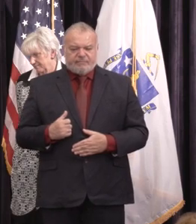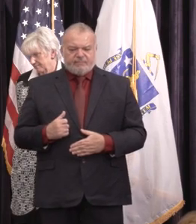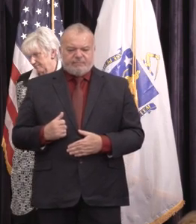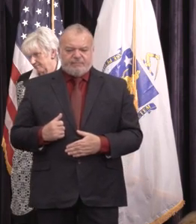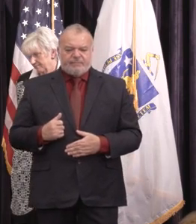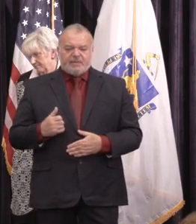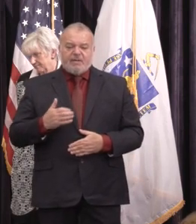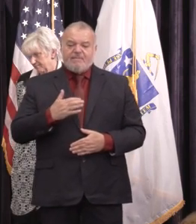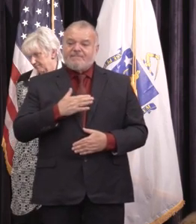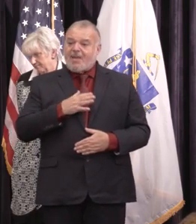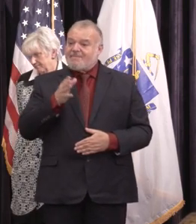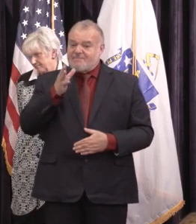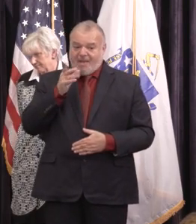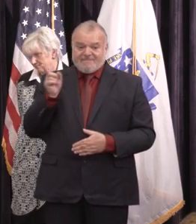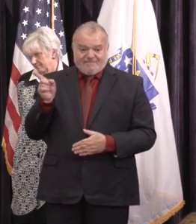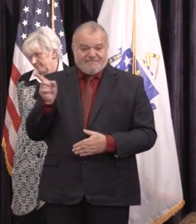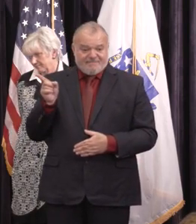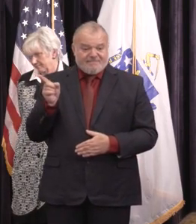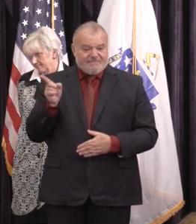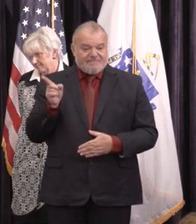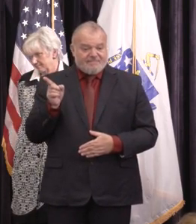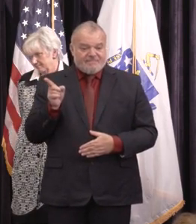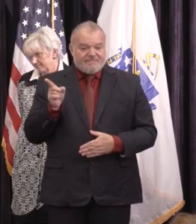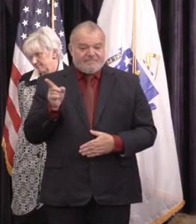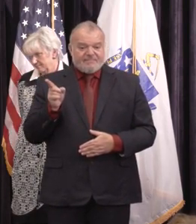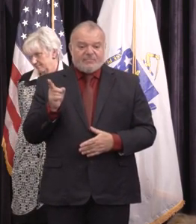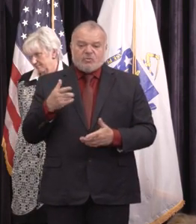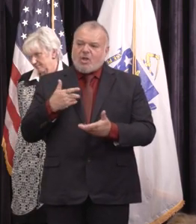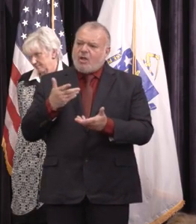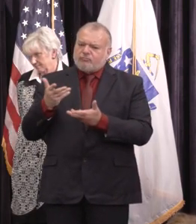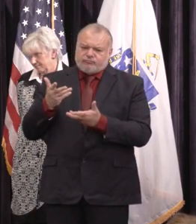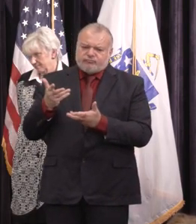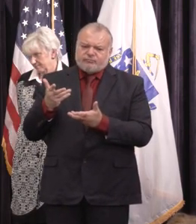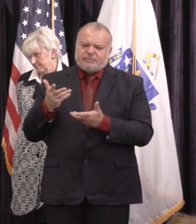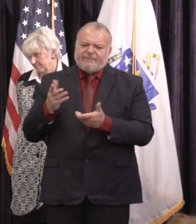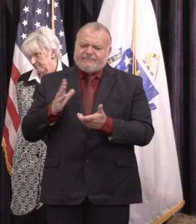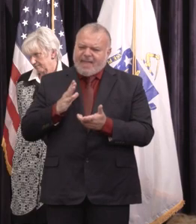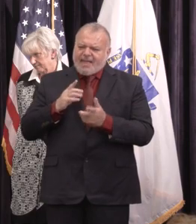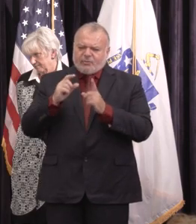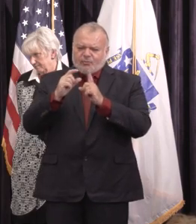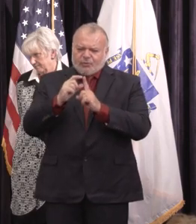from my mother speak to her own clients now became the encouraging and hopeful words I needed to hear